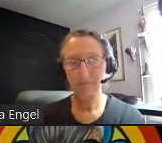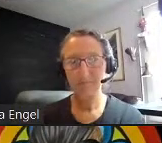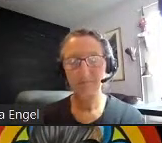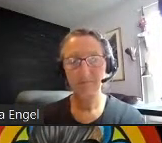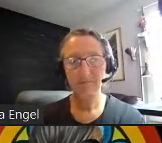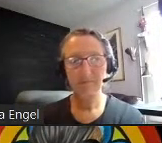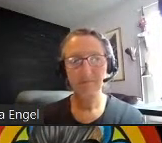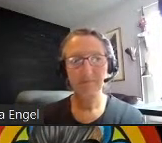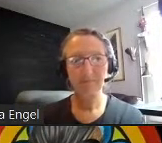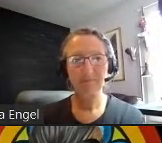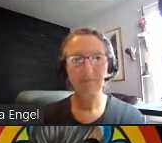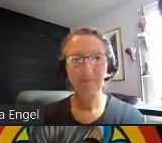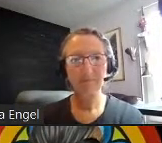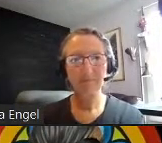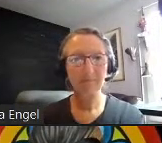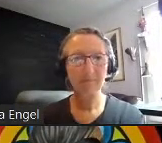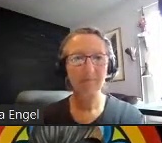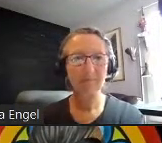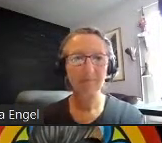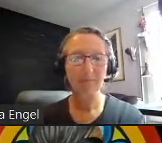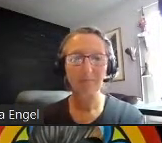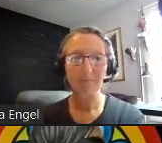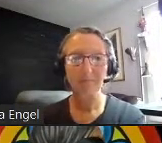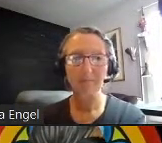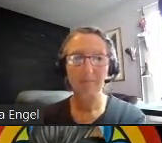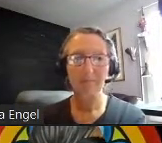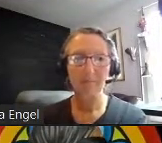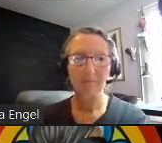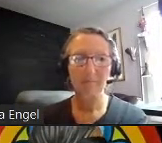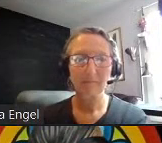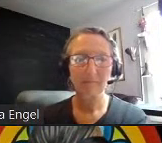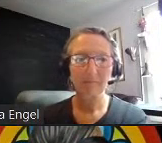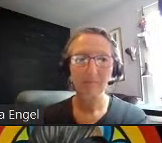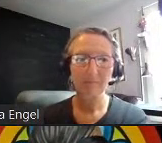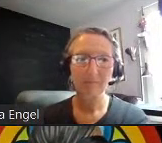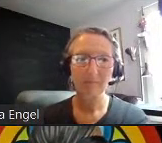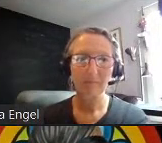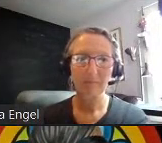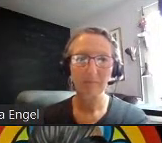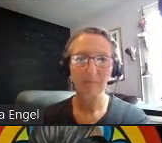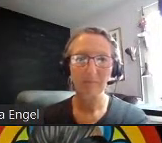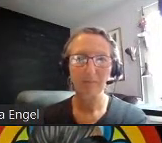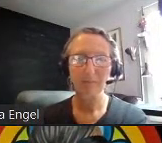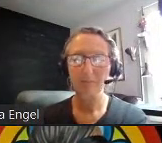And so I wanted to ask one of the panelists if they could say something specific that they would like to share